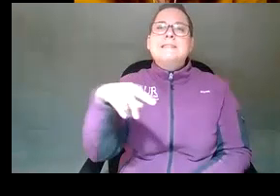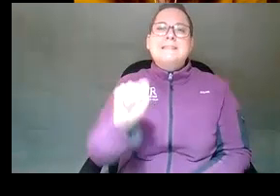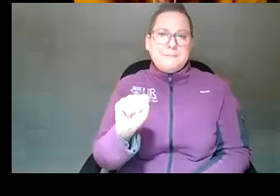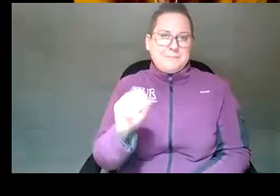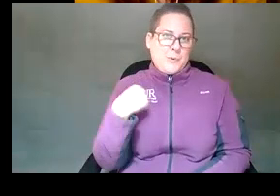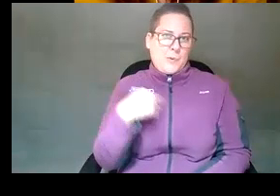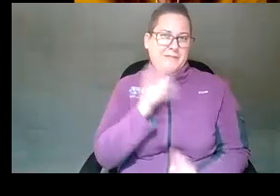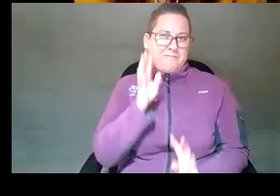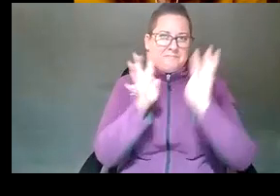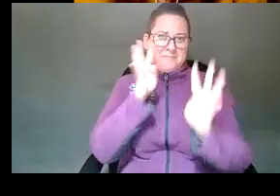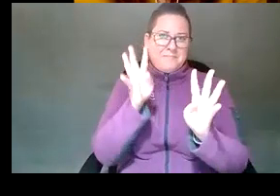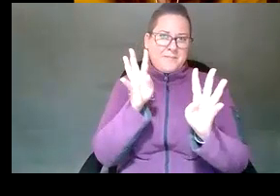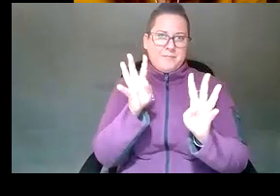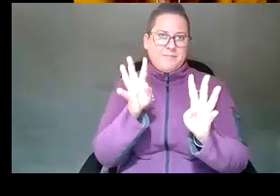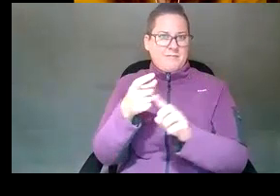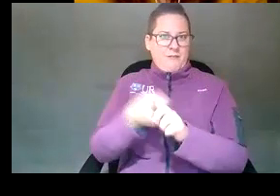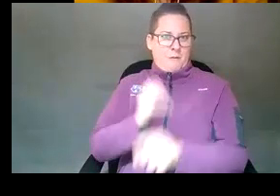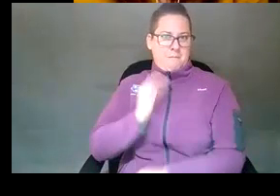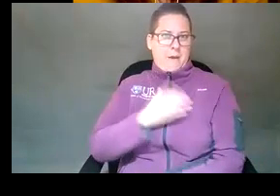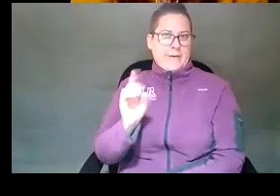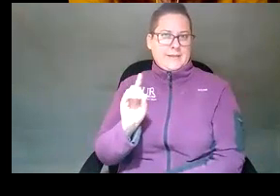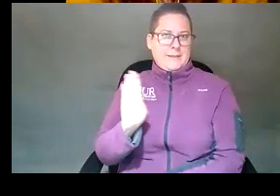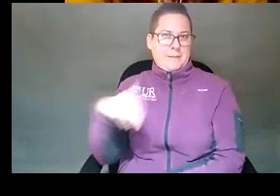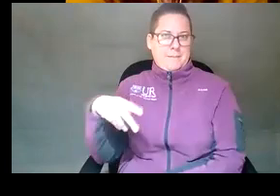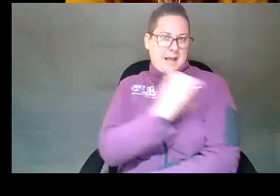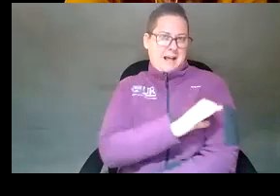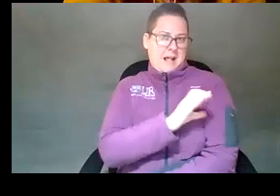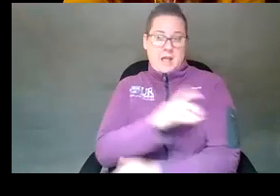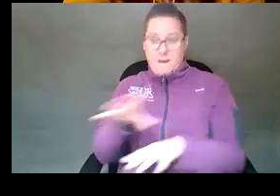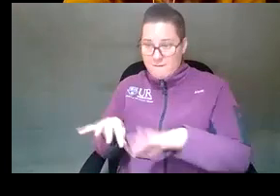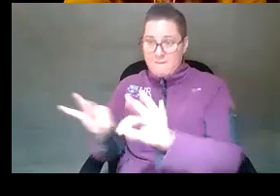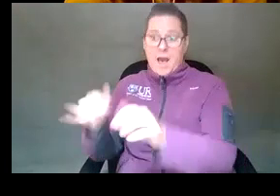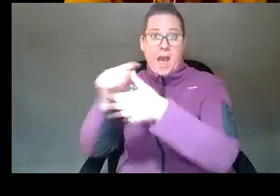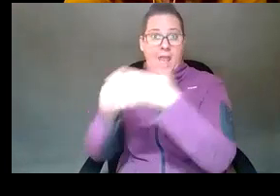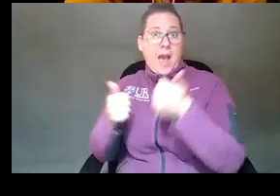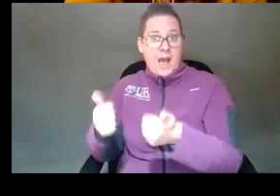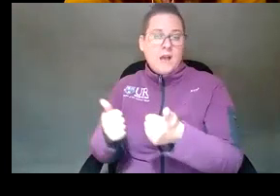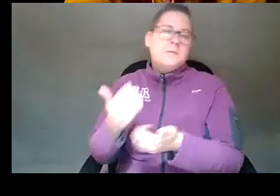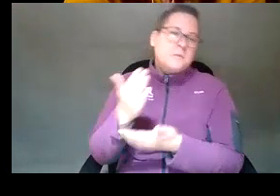with from our own dbp clinic to be able to share some of these may sound familiar some may be new